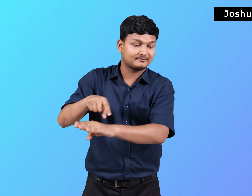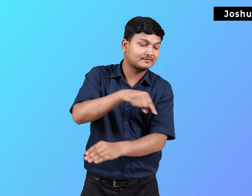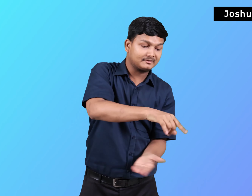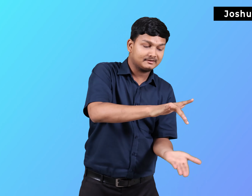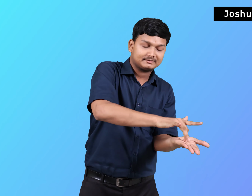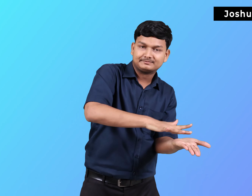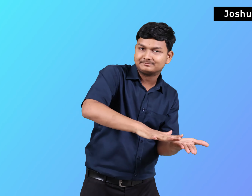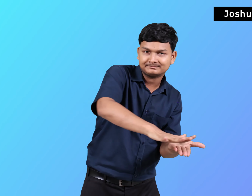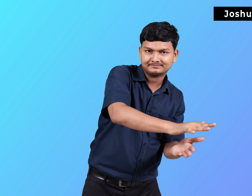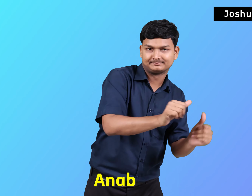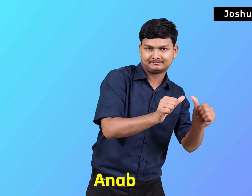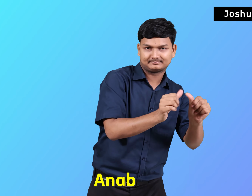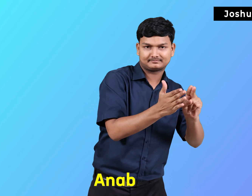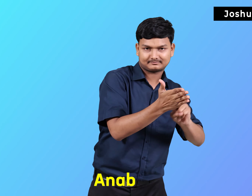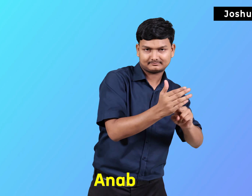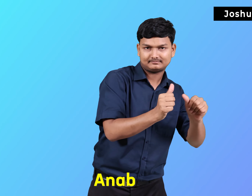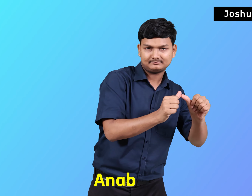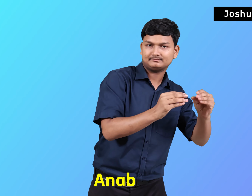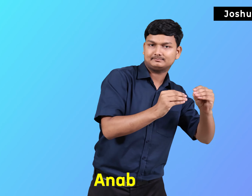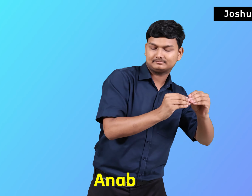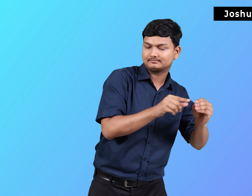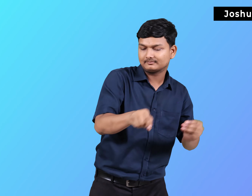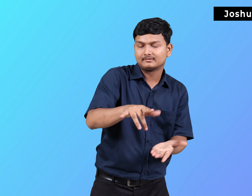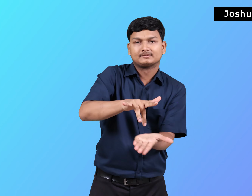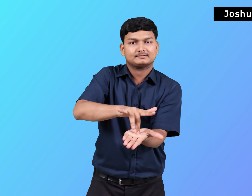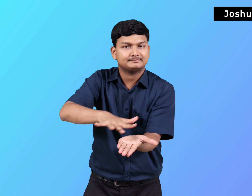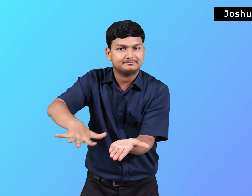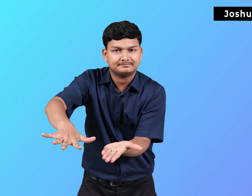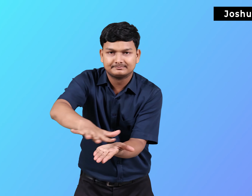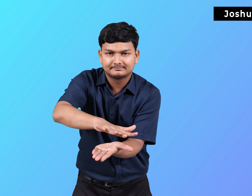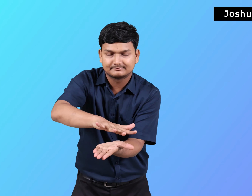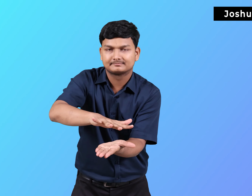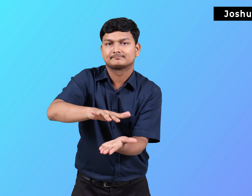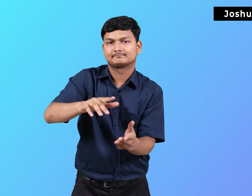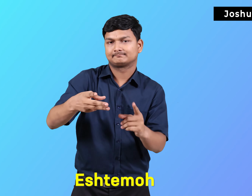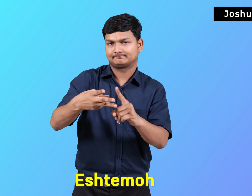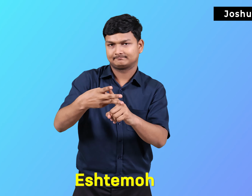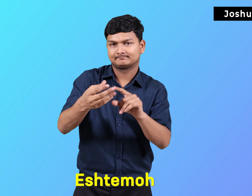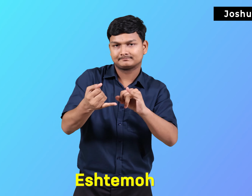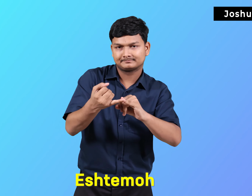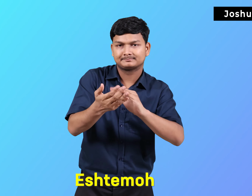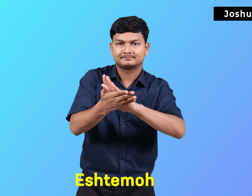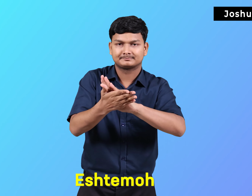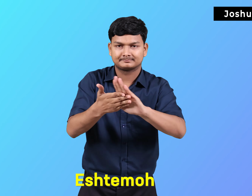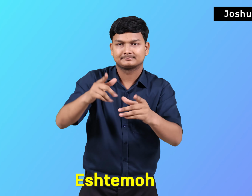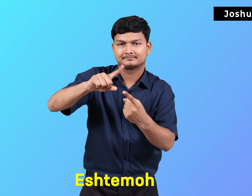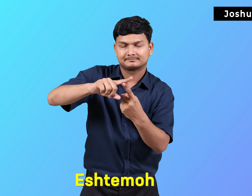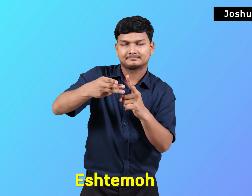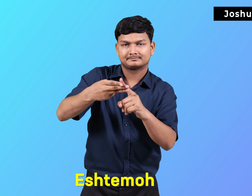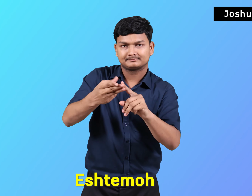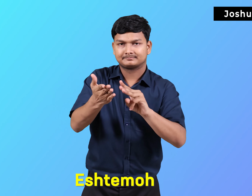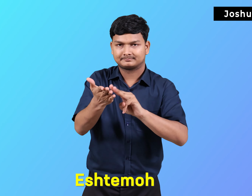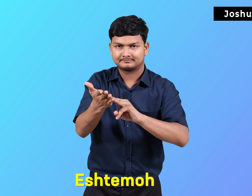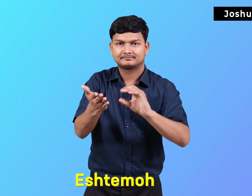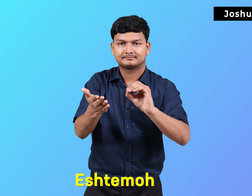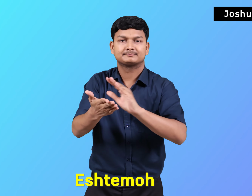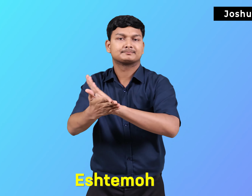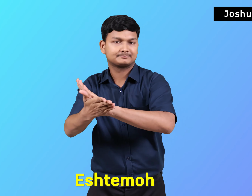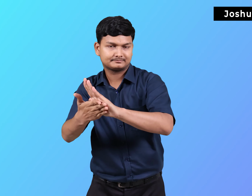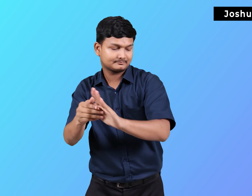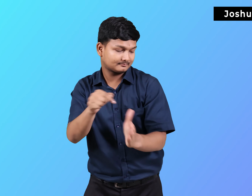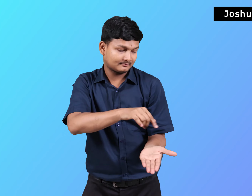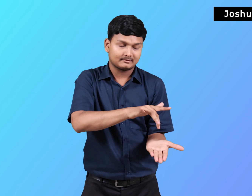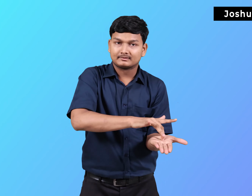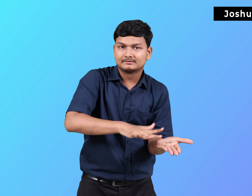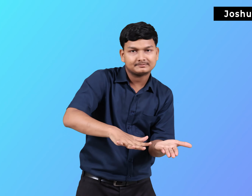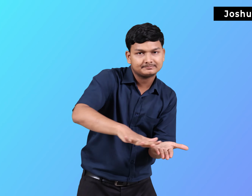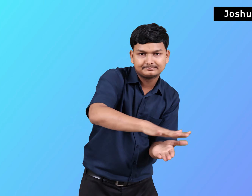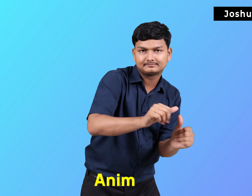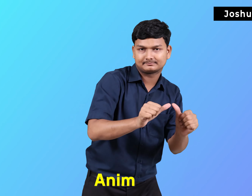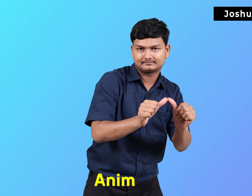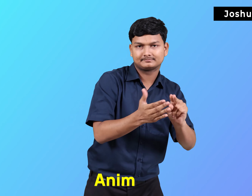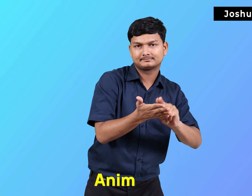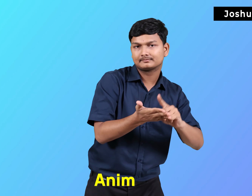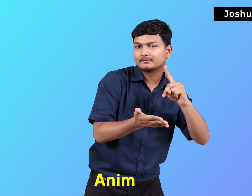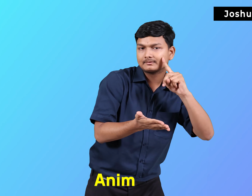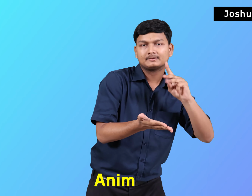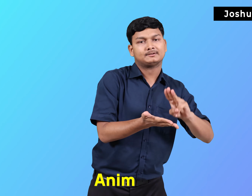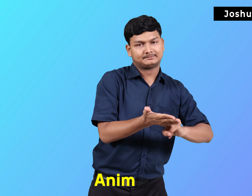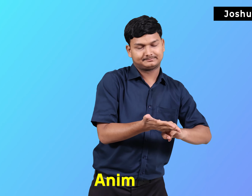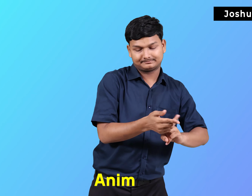Anab, Eshtemoh, Anim,